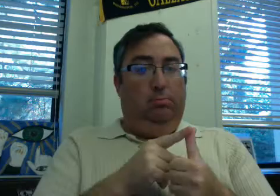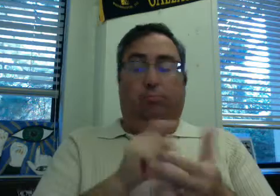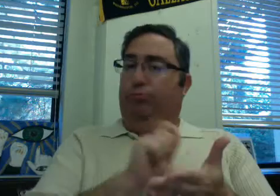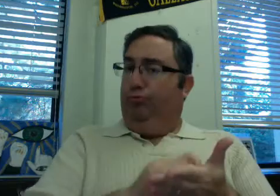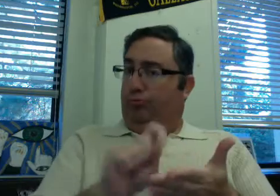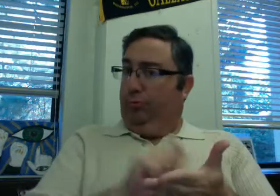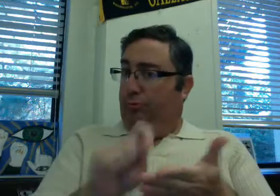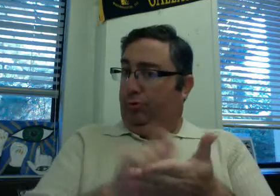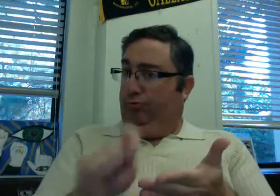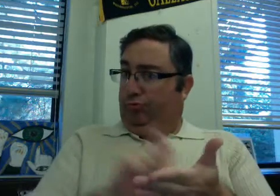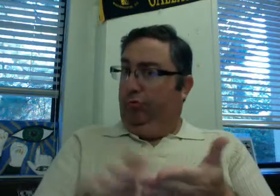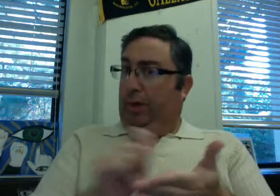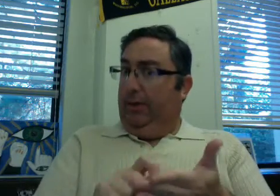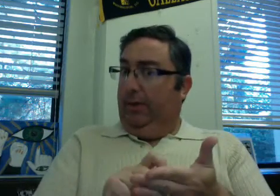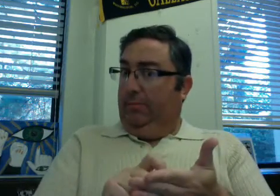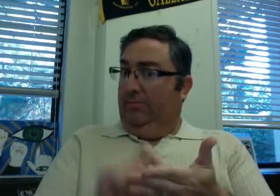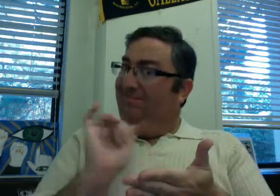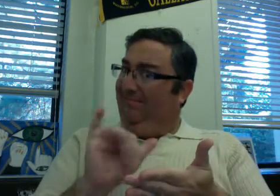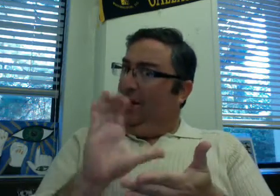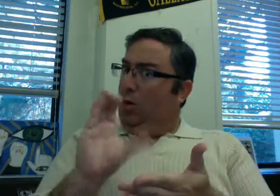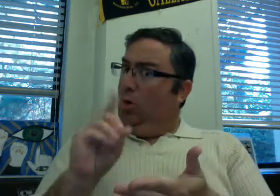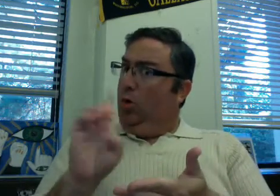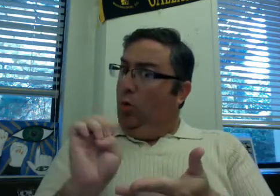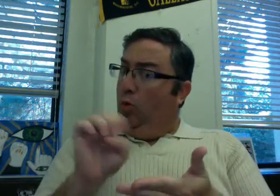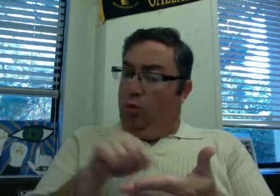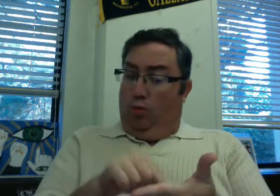Writing. That is a code.